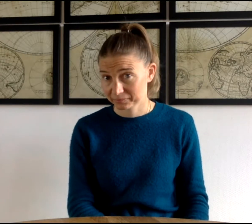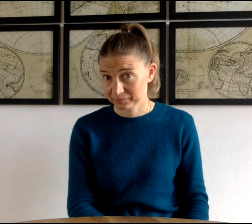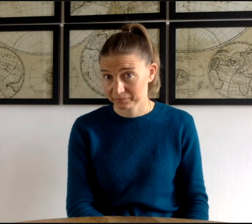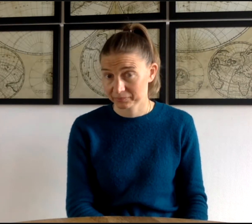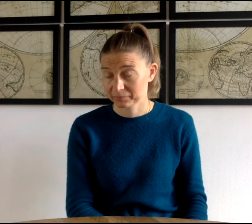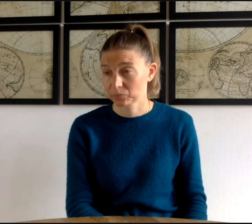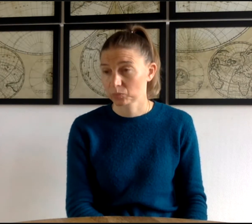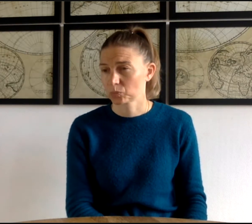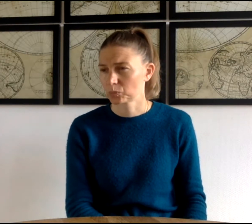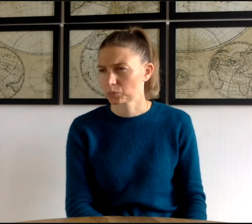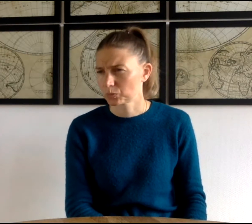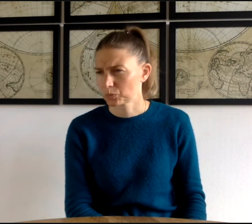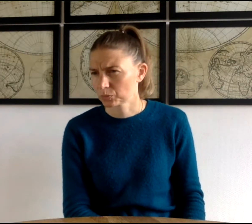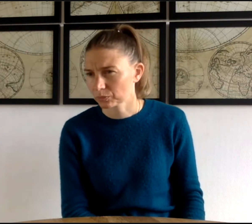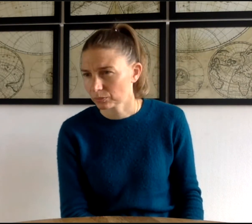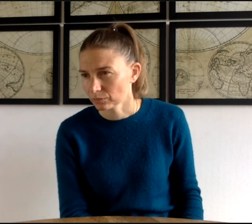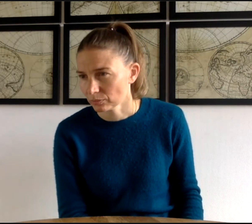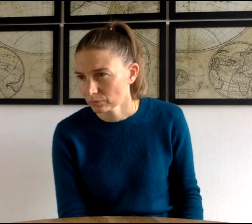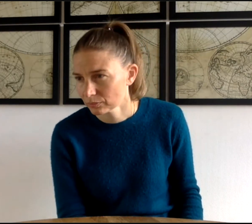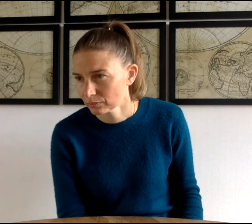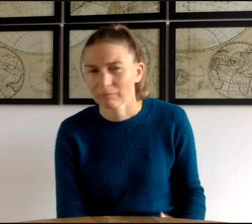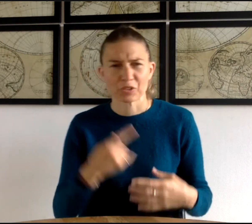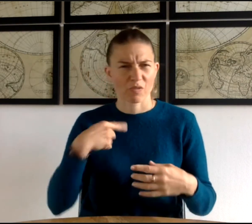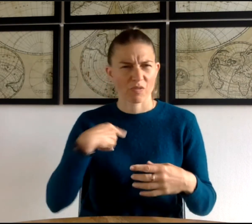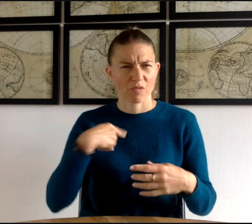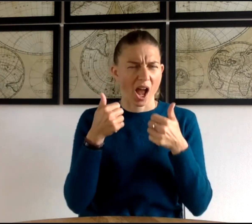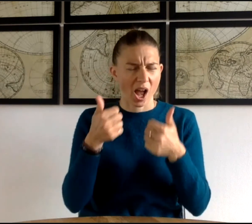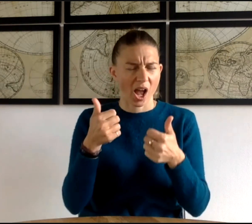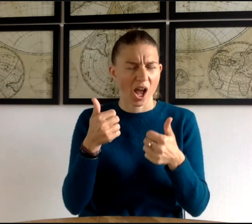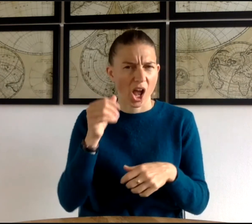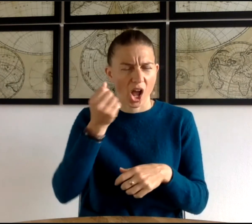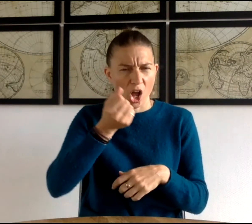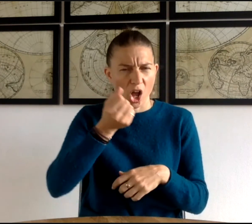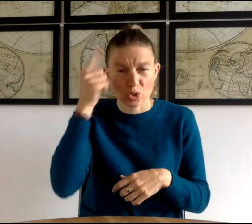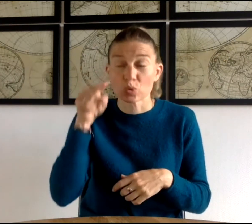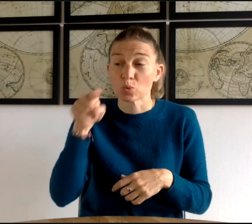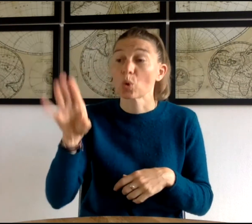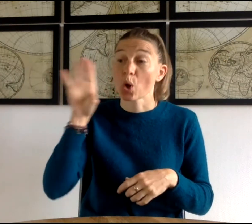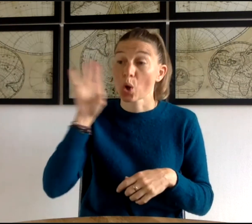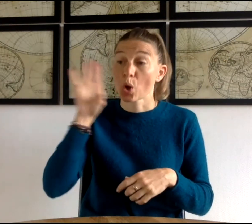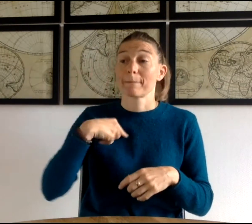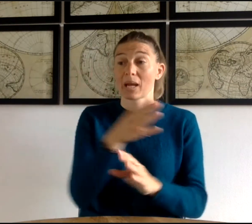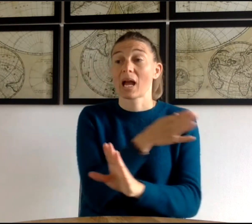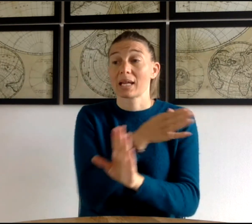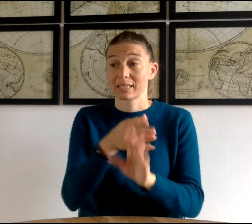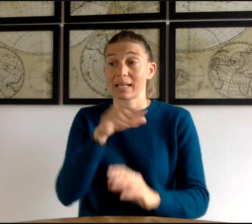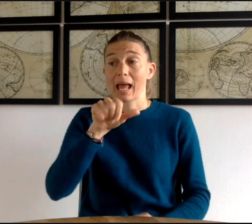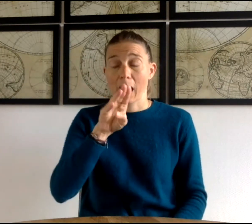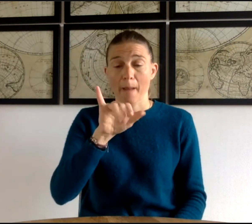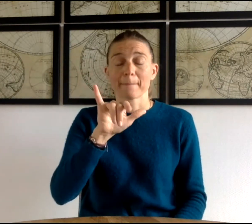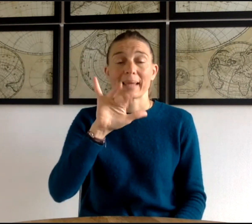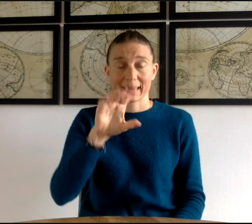So if I understood correctly you heard me until about Abilis. Yes.